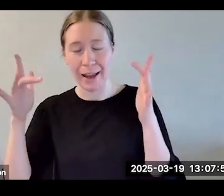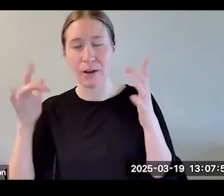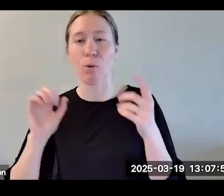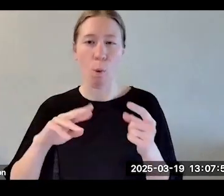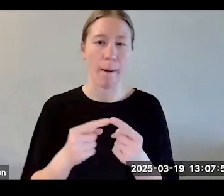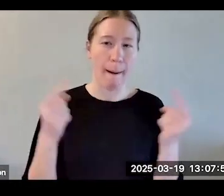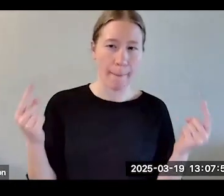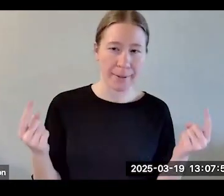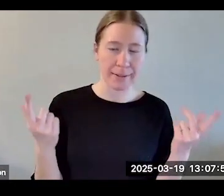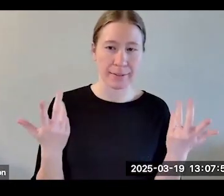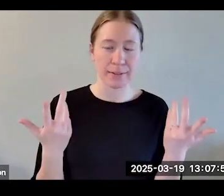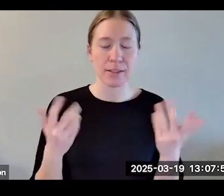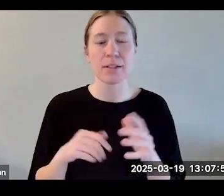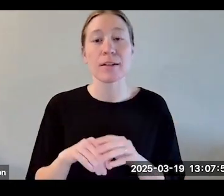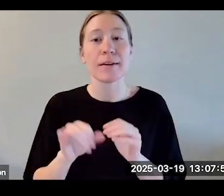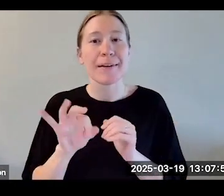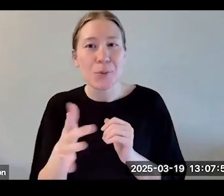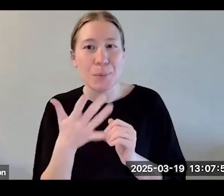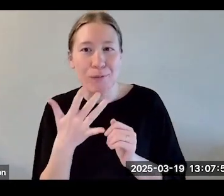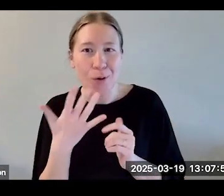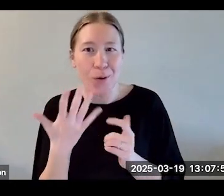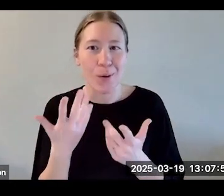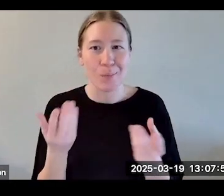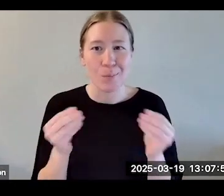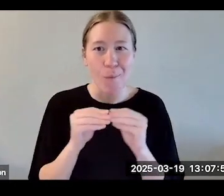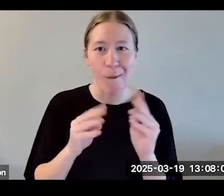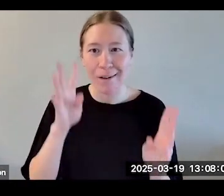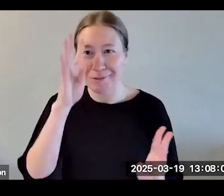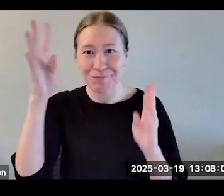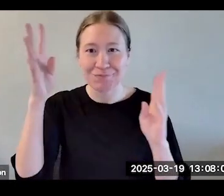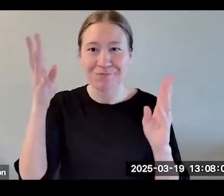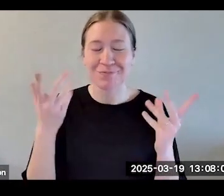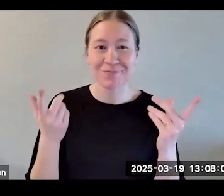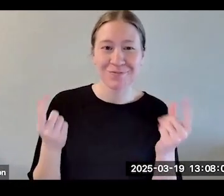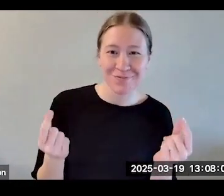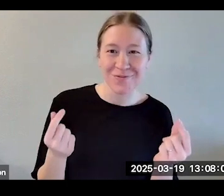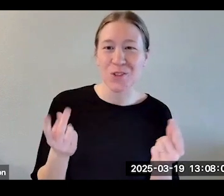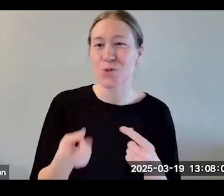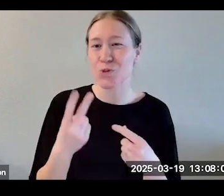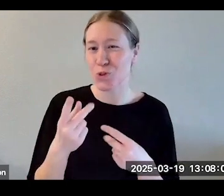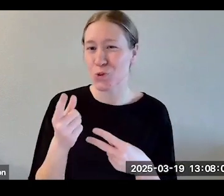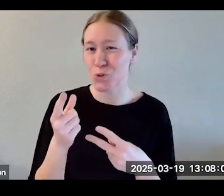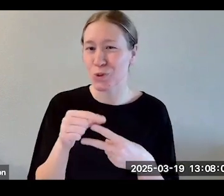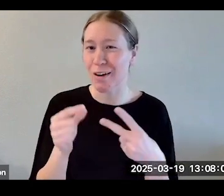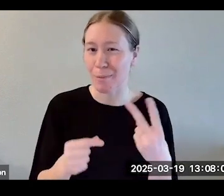If you're wanting to be a little bit more creative with color, we have two recommendations for you. Firstly, you might check out